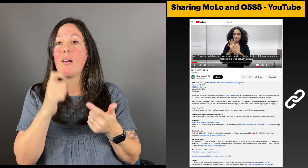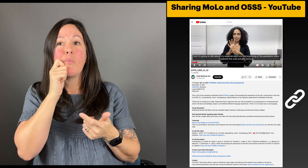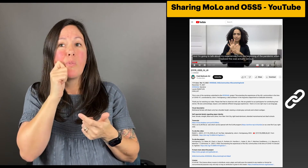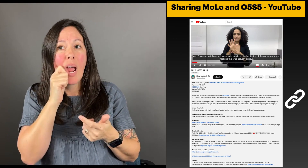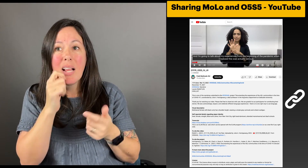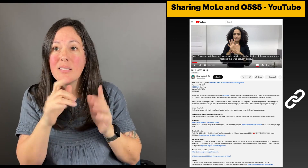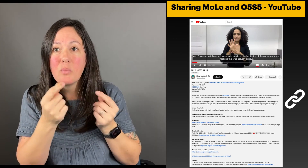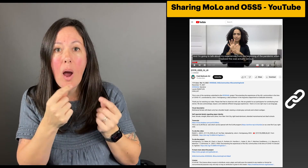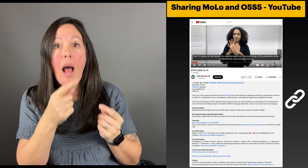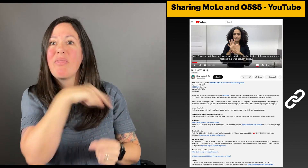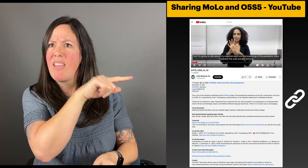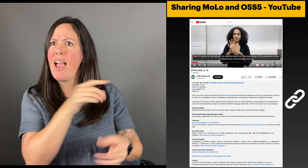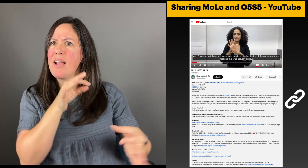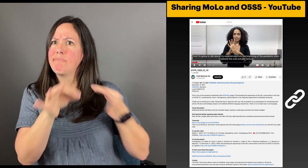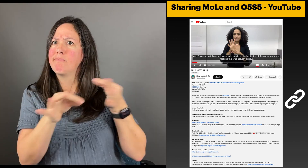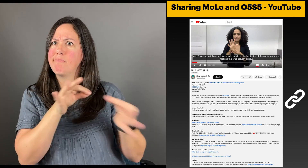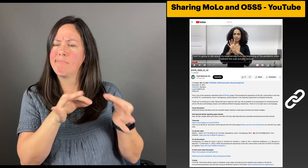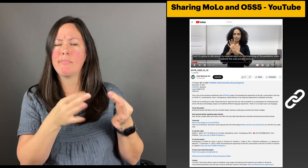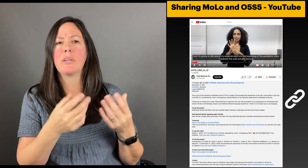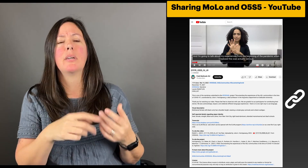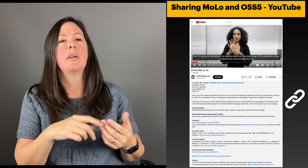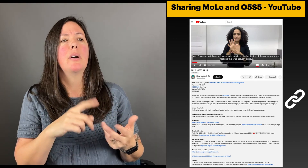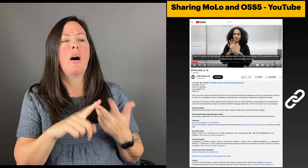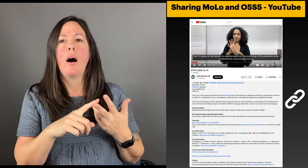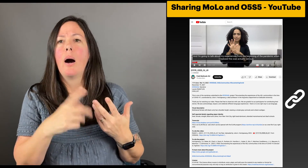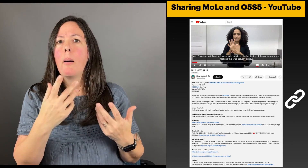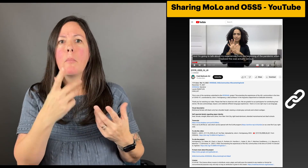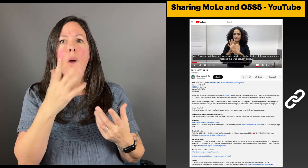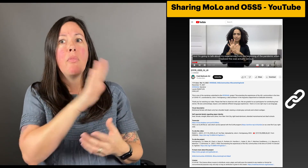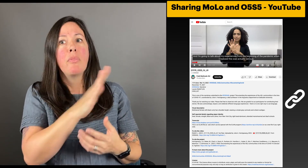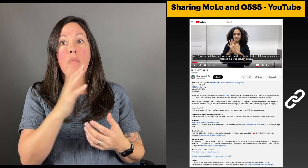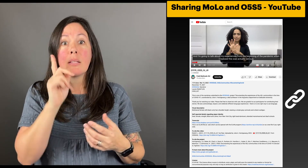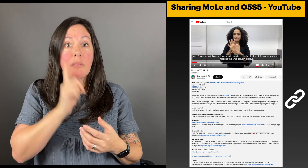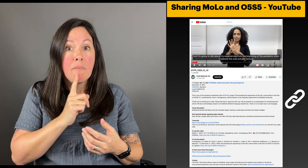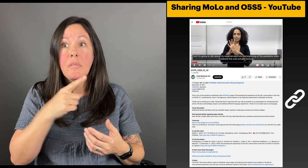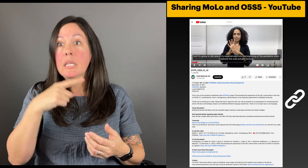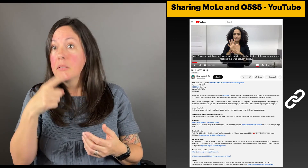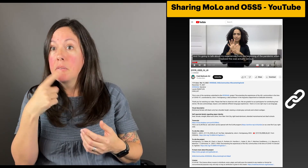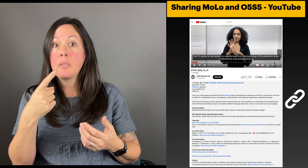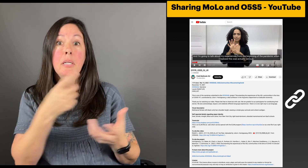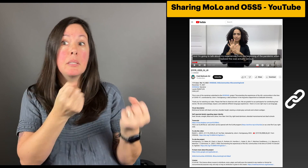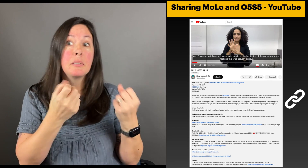citation we also include some information that